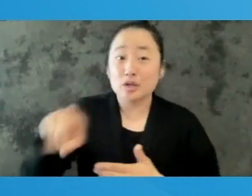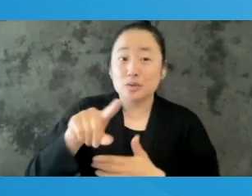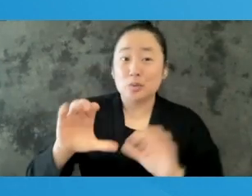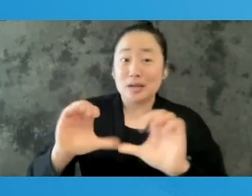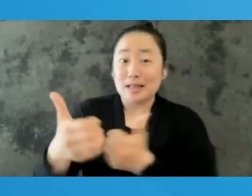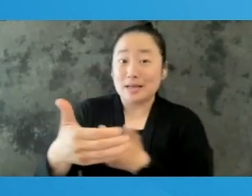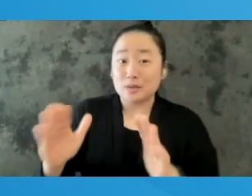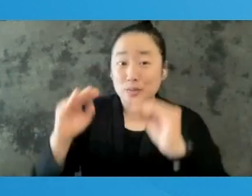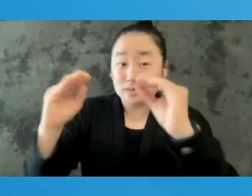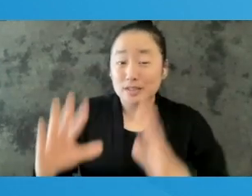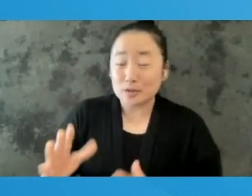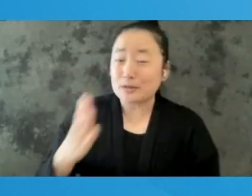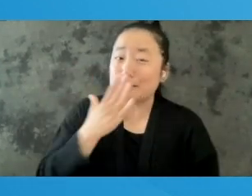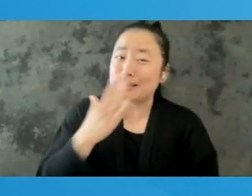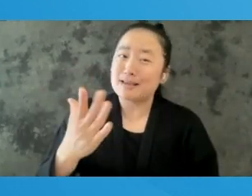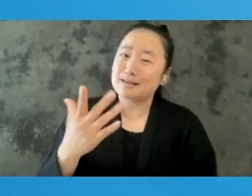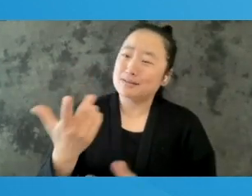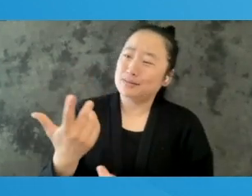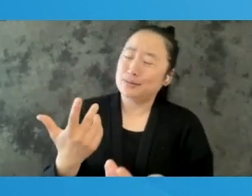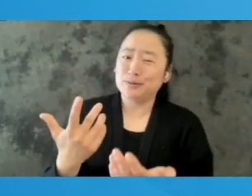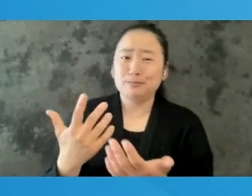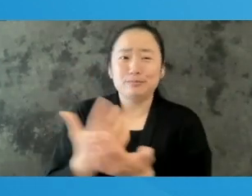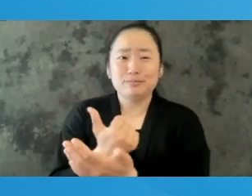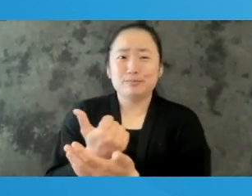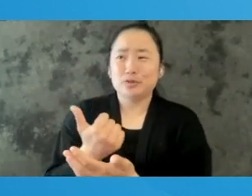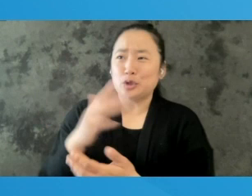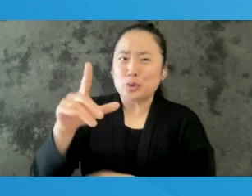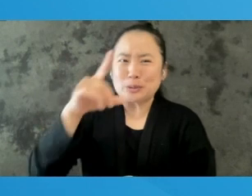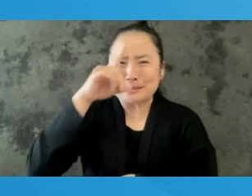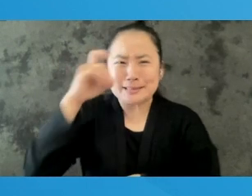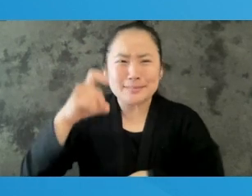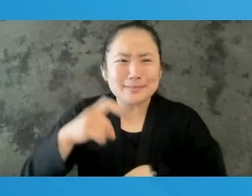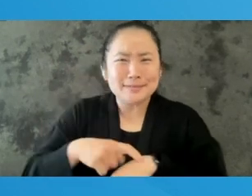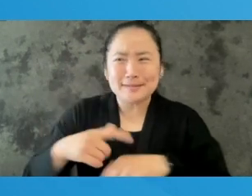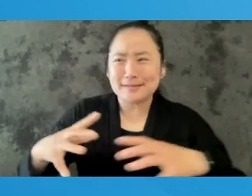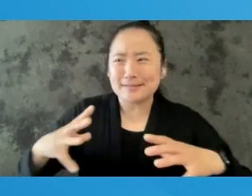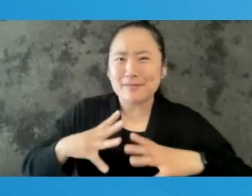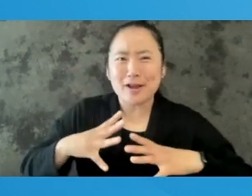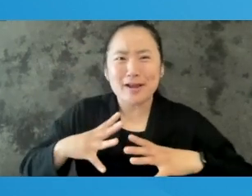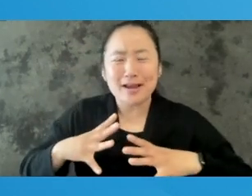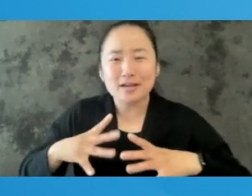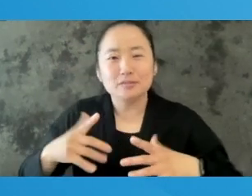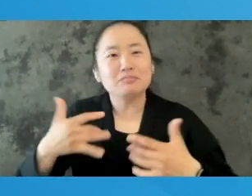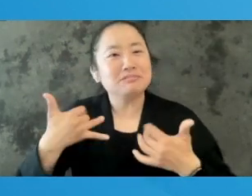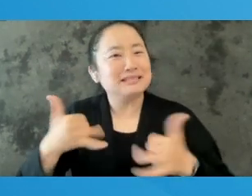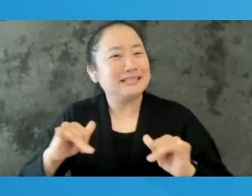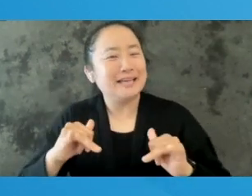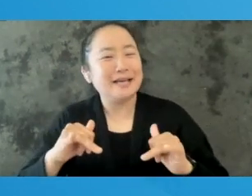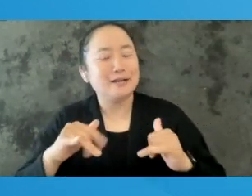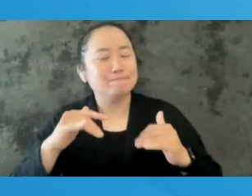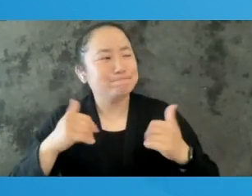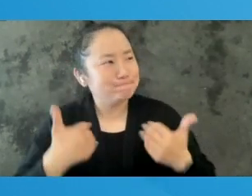for taking time out of your summer vacation to spend learning and giving back to your